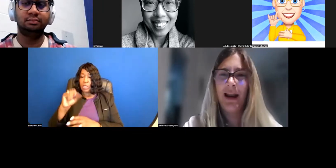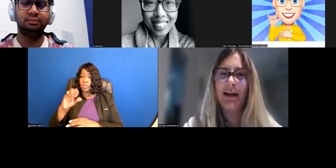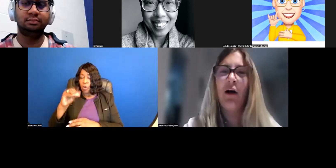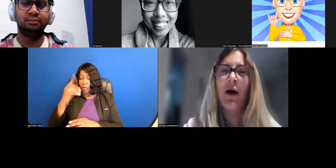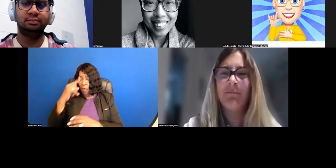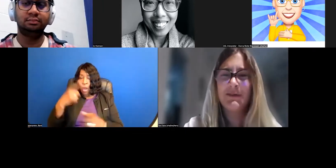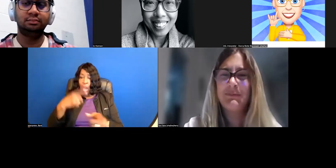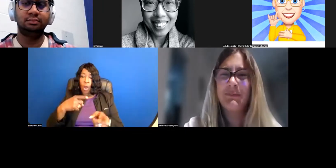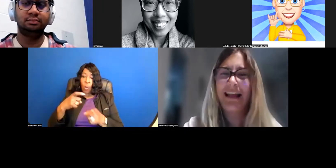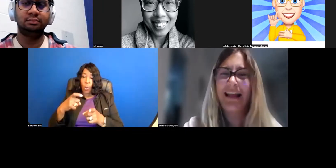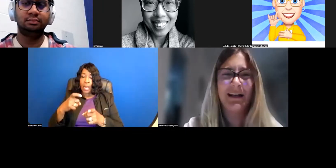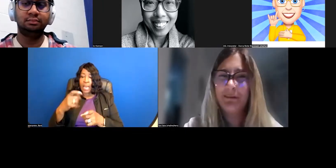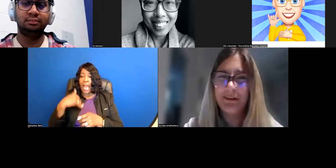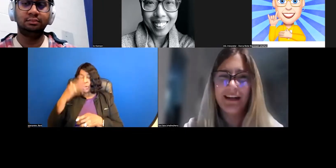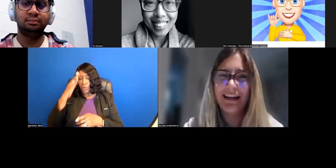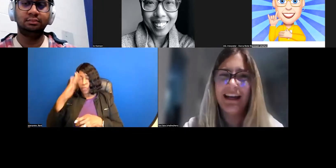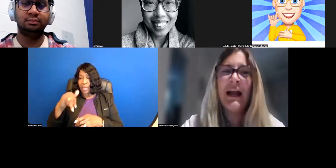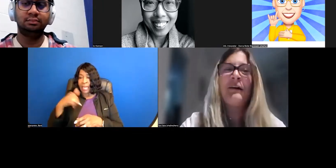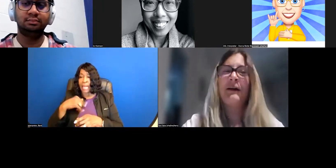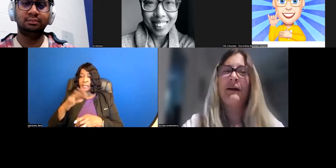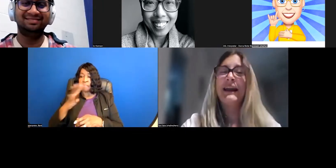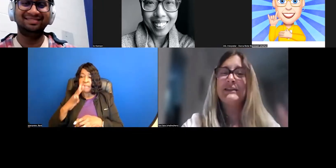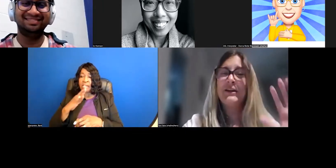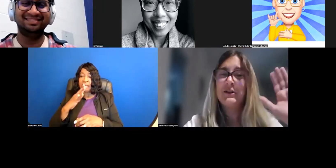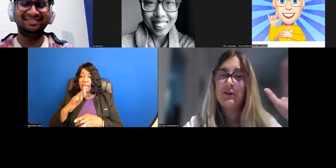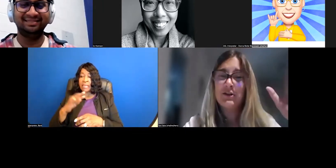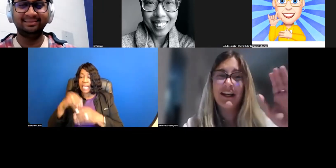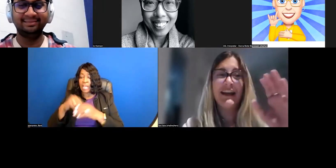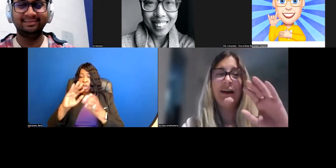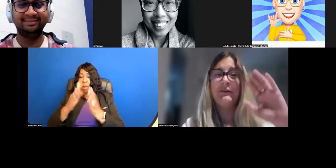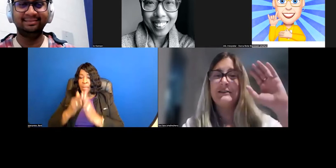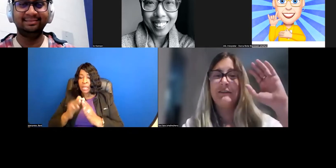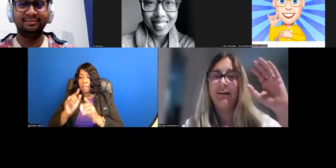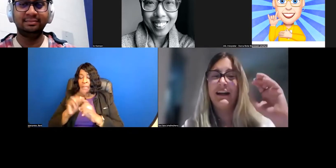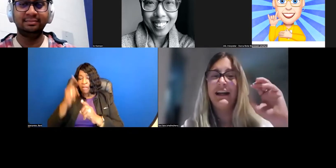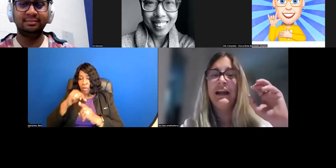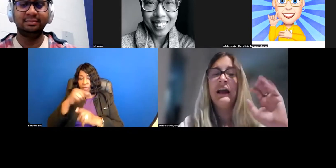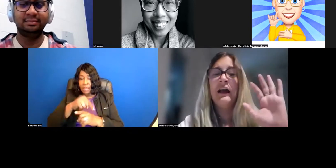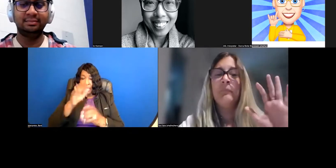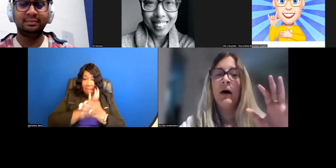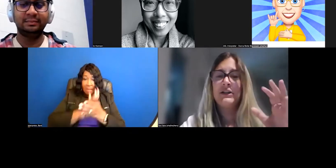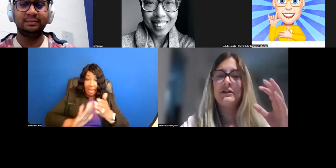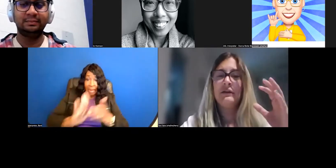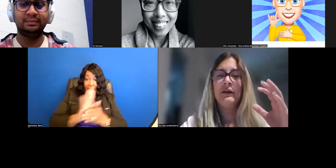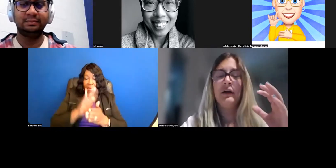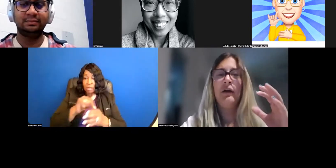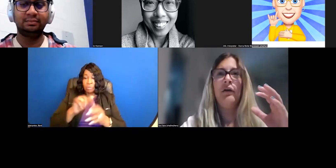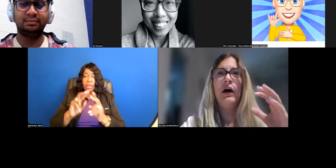and I know I'm speaking in community, right? But institution, it was very much